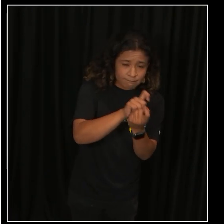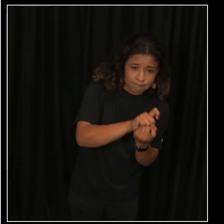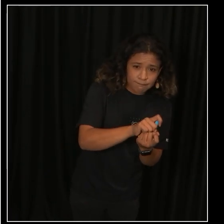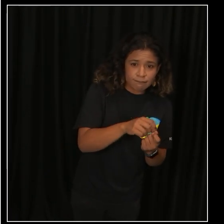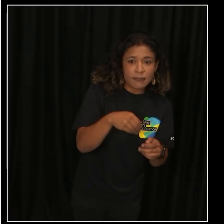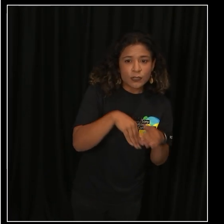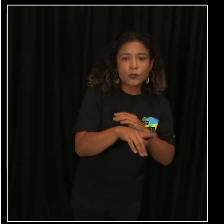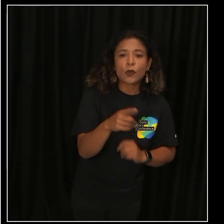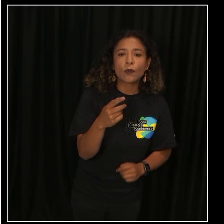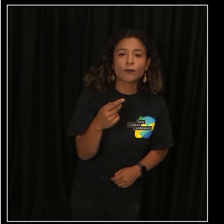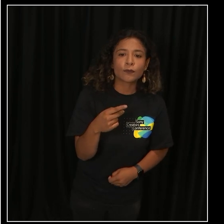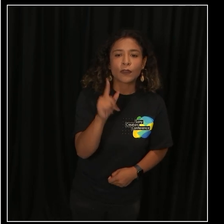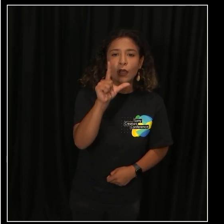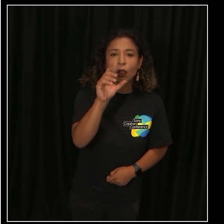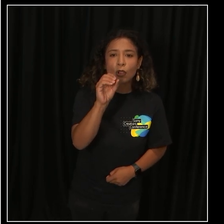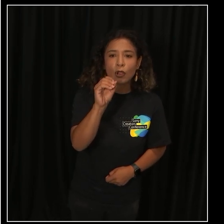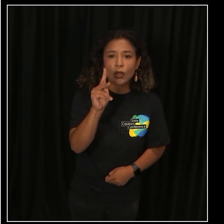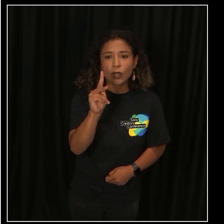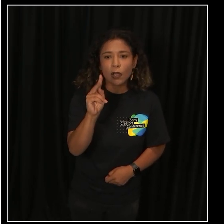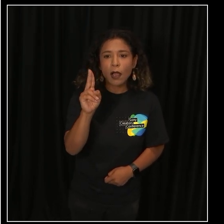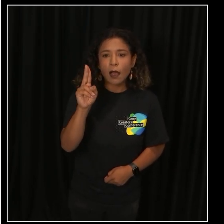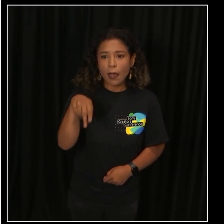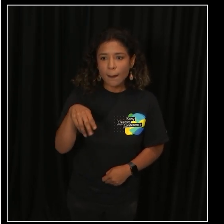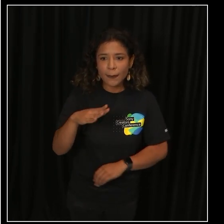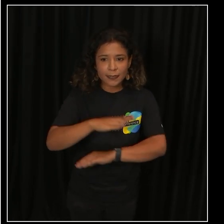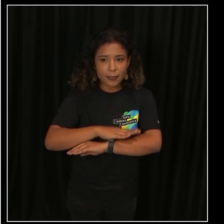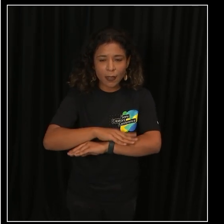In addition, to achieve a dynamic and time, weather changes.